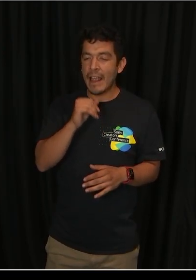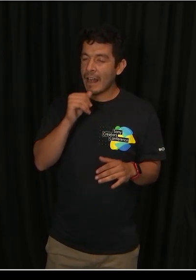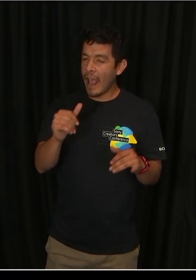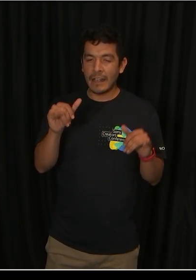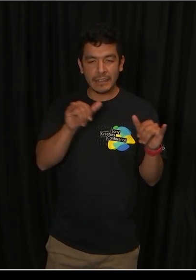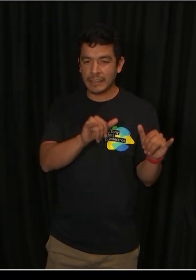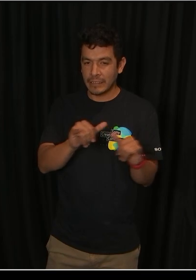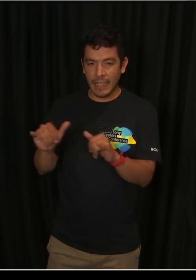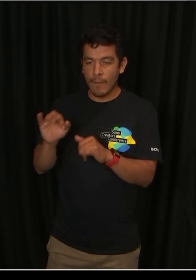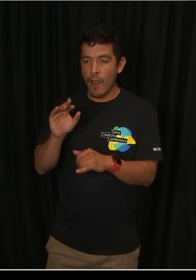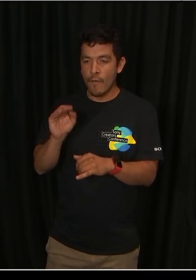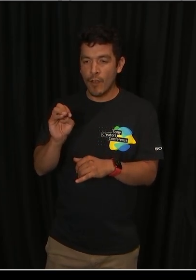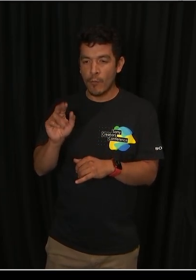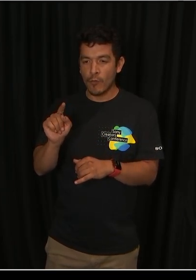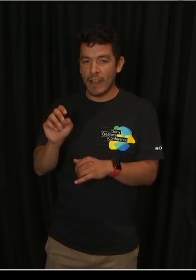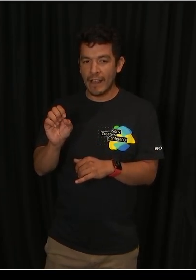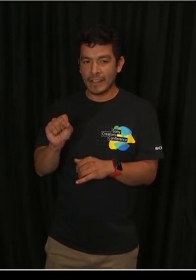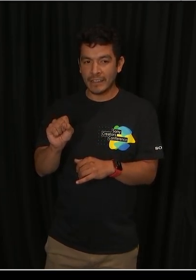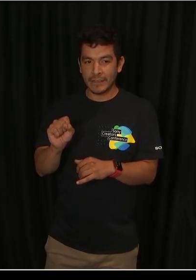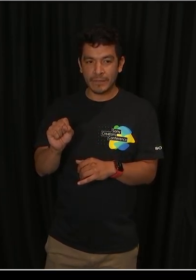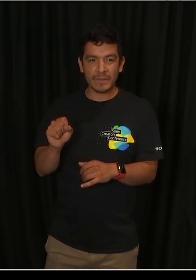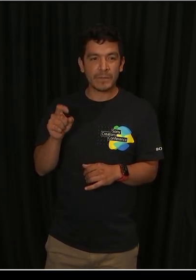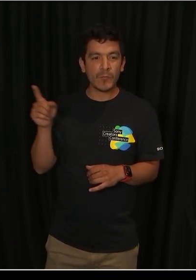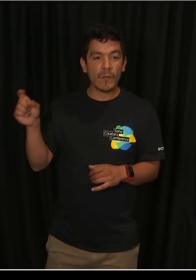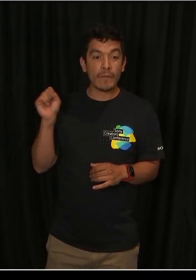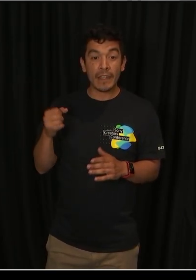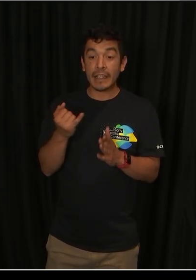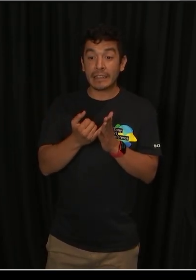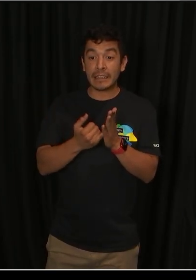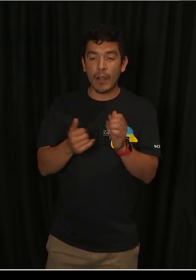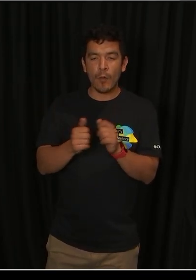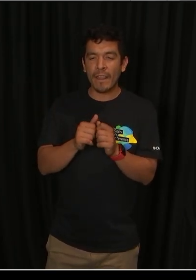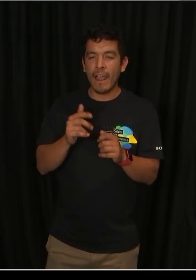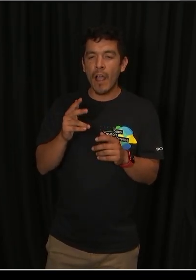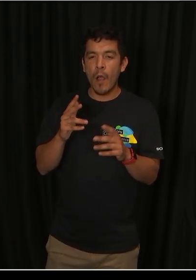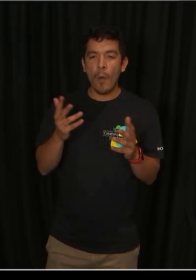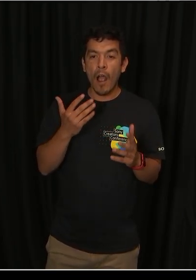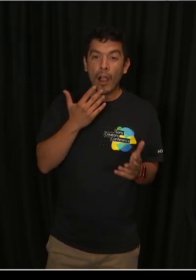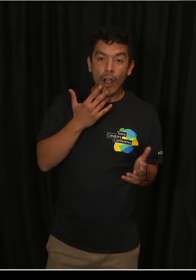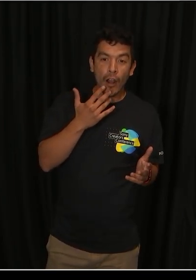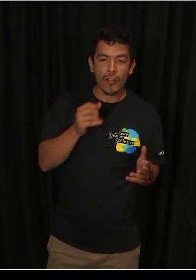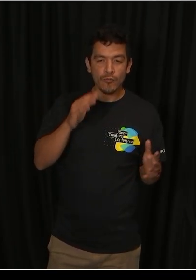Animation controls what styles and colors Hobie would be rendered with in order to enhance his performance.